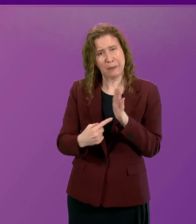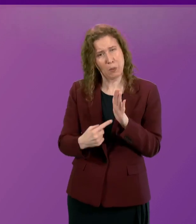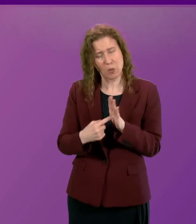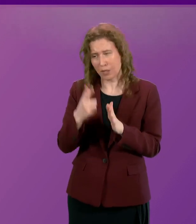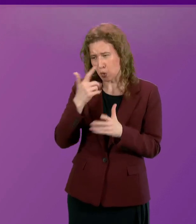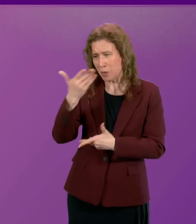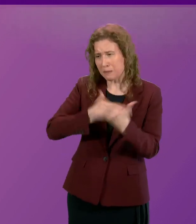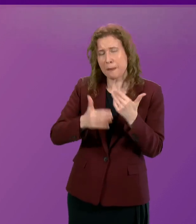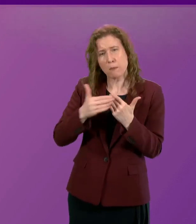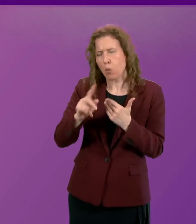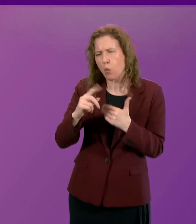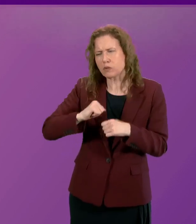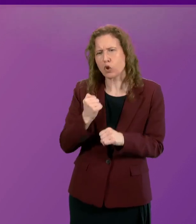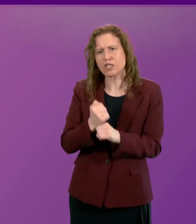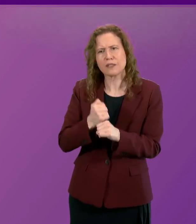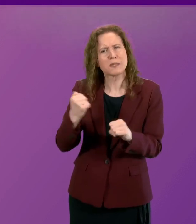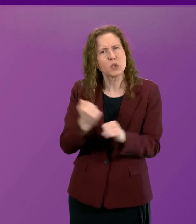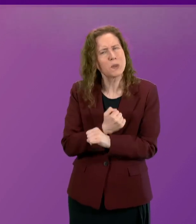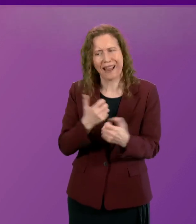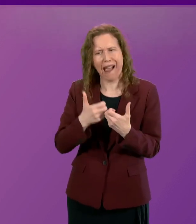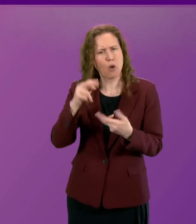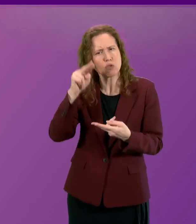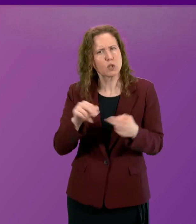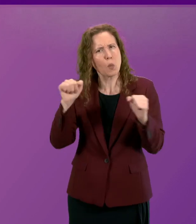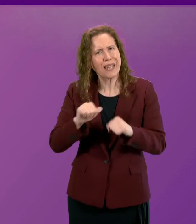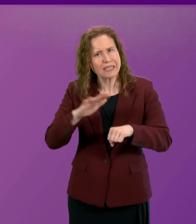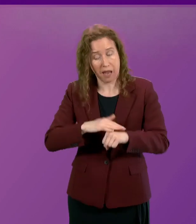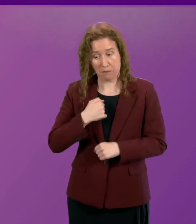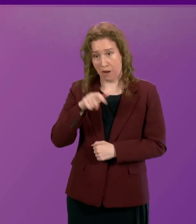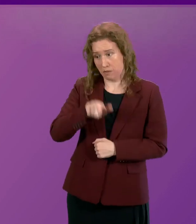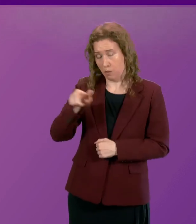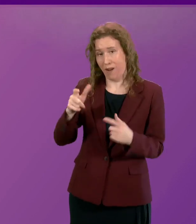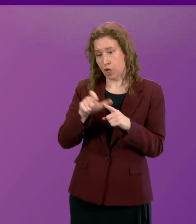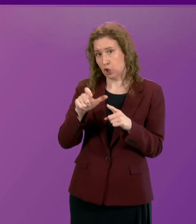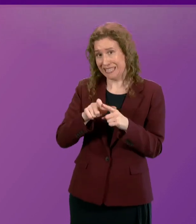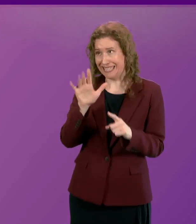about what the Scottish Government is doing to reduce waiting times for my constituents in Dundee and people across the country? Specifically,